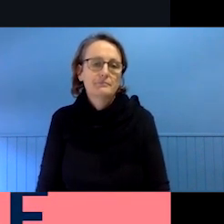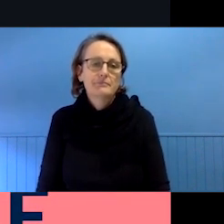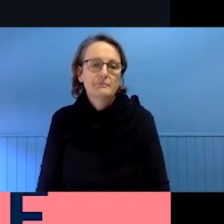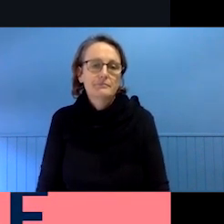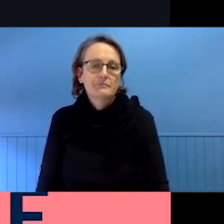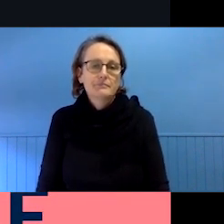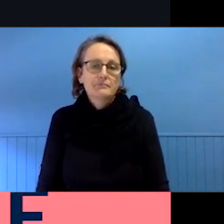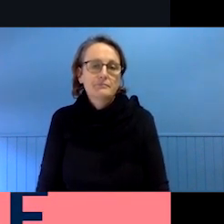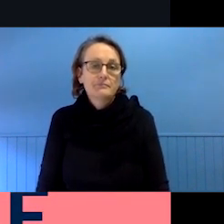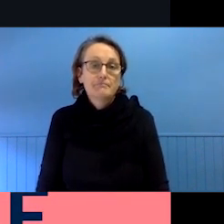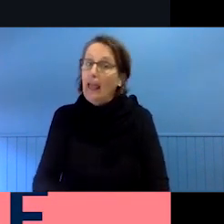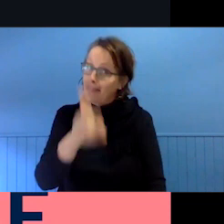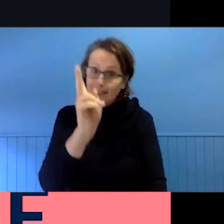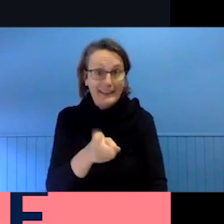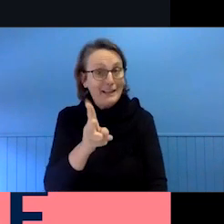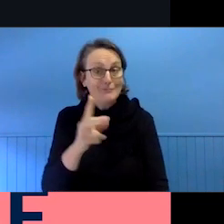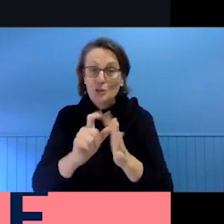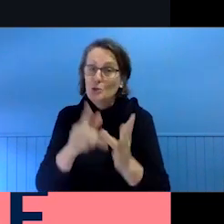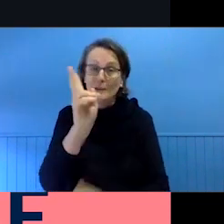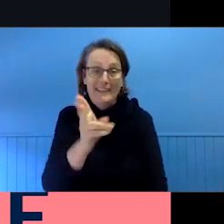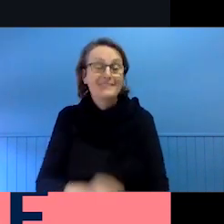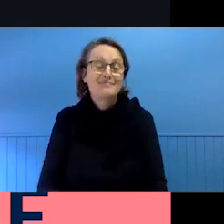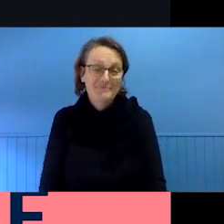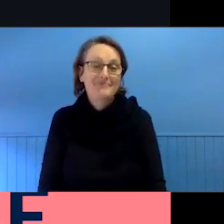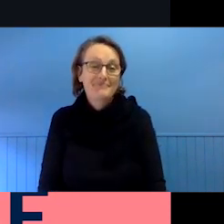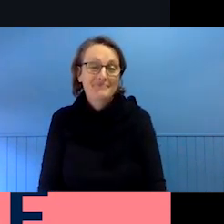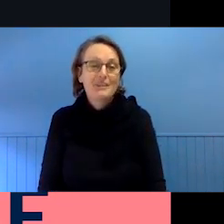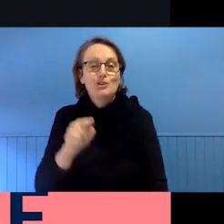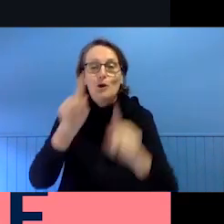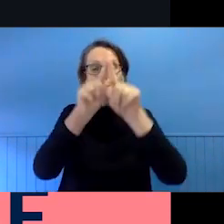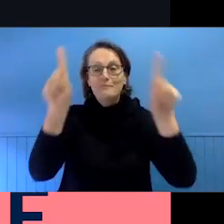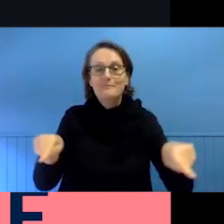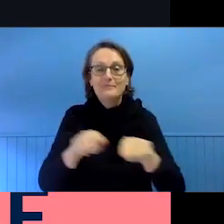And then do it again! This slide has a woman having her hair shampooed and